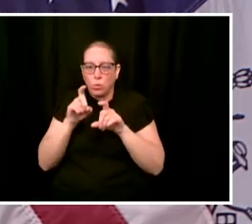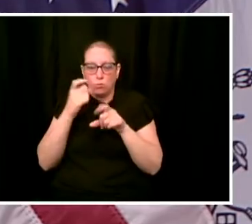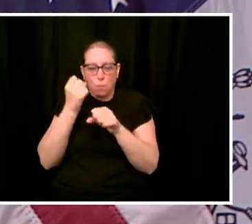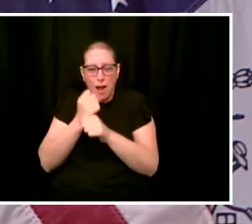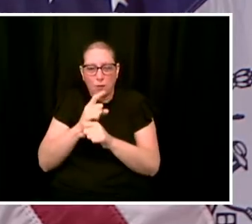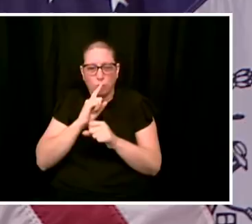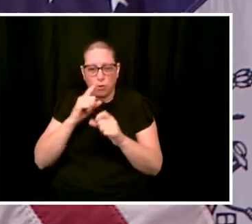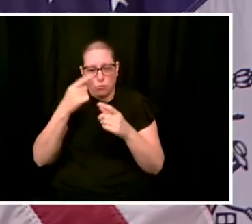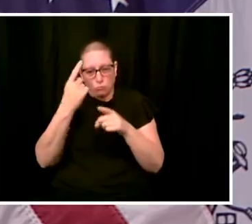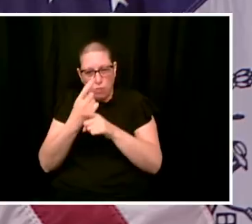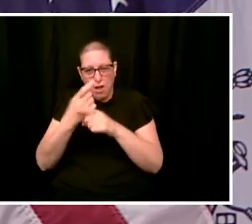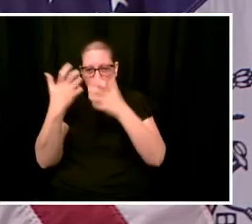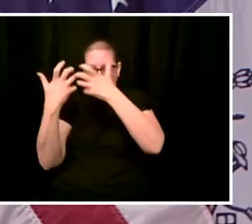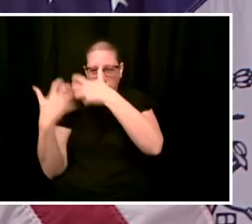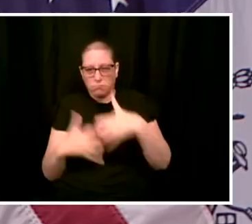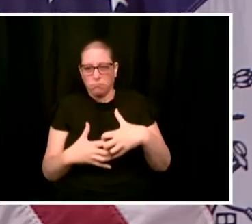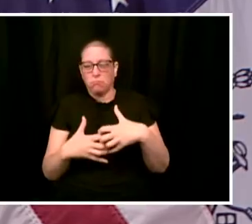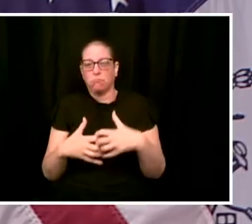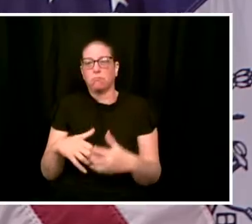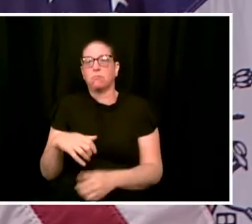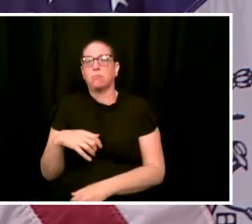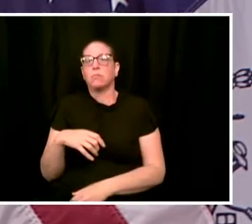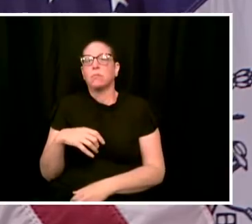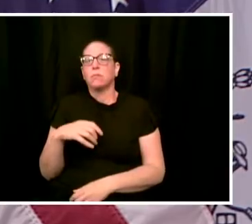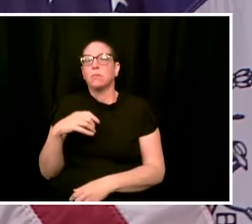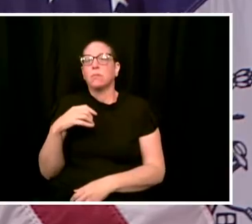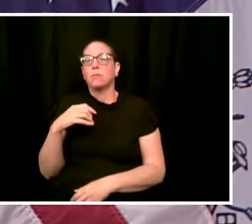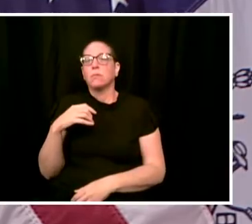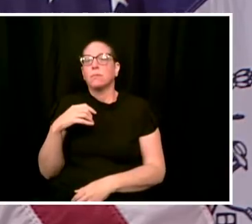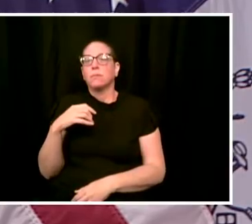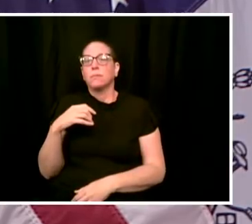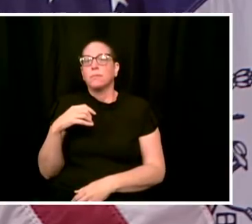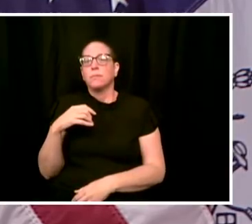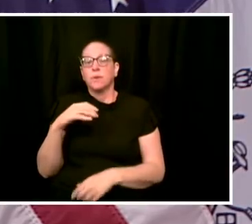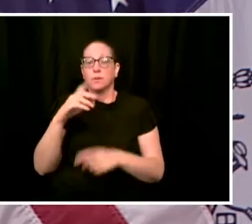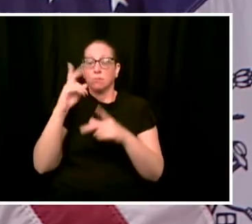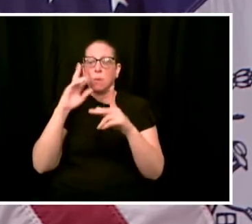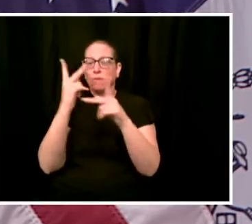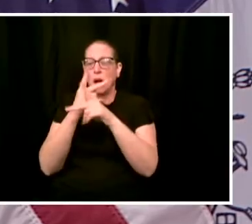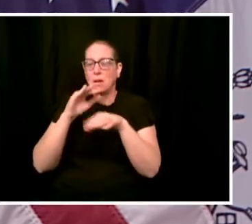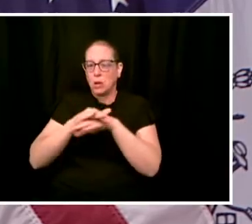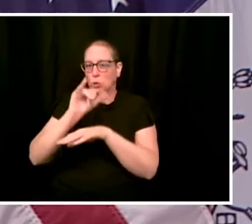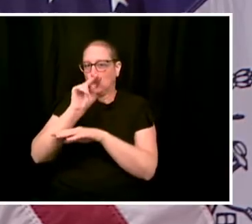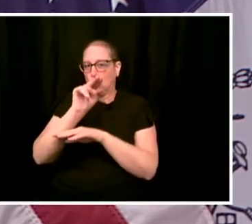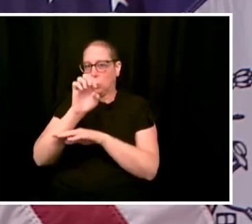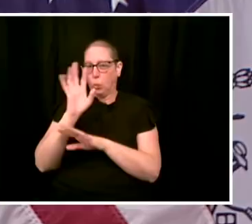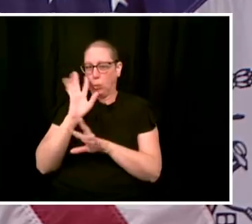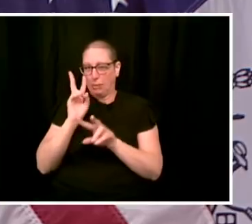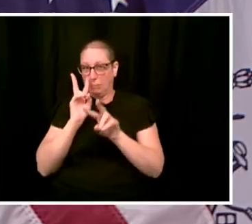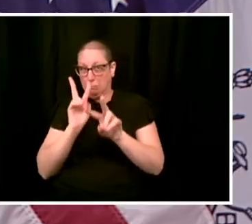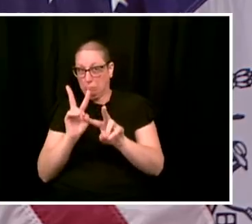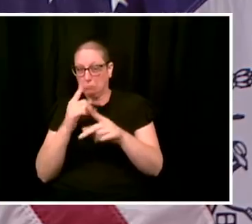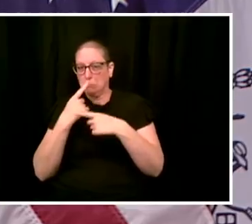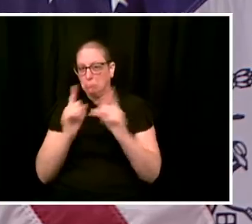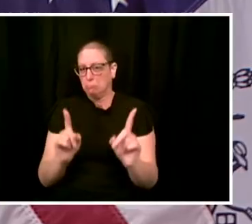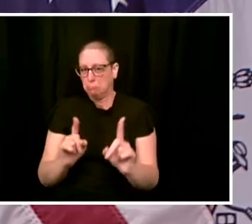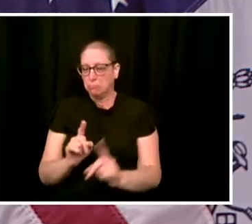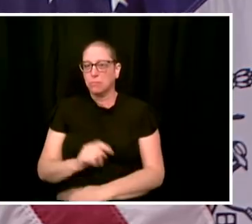STARTED. I THINK THE RIGHT ITHNGTO THINK ABOUT IS THE CONVERSATION, END OF PLAY, BEGINNING OF